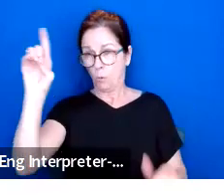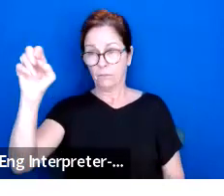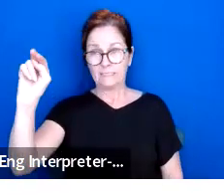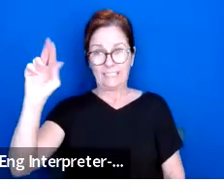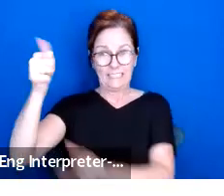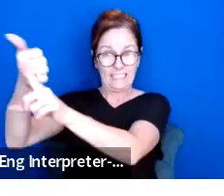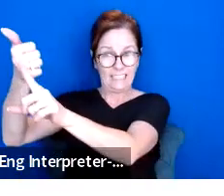Right. Okay.